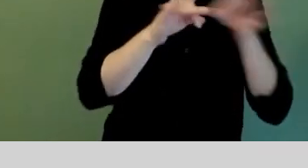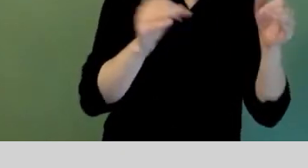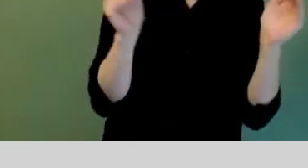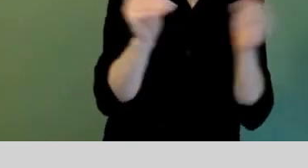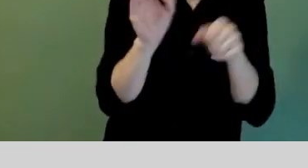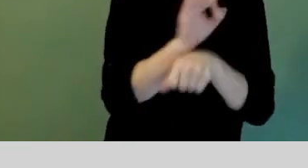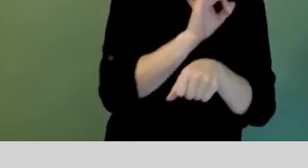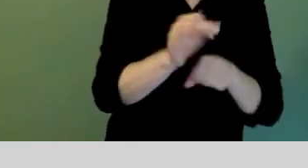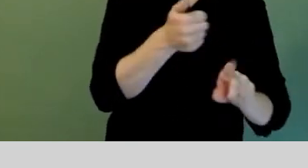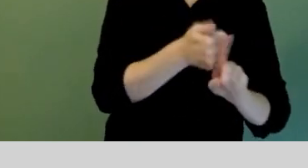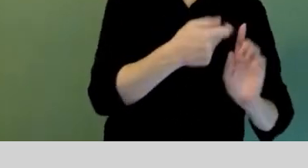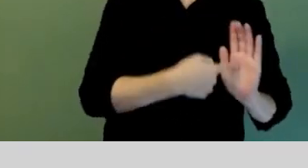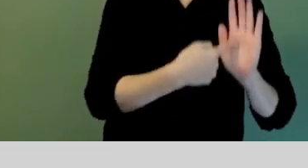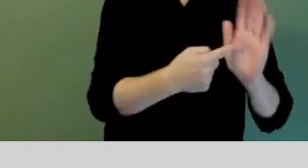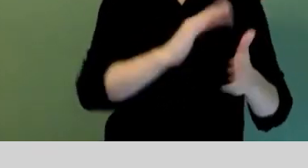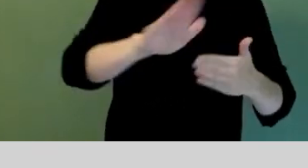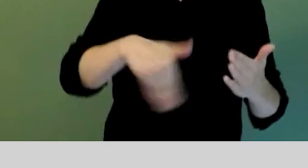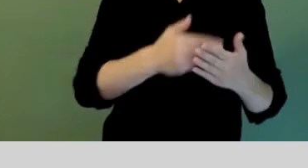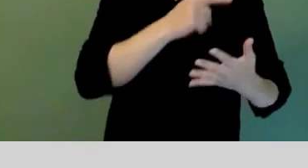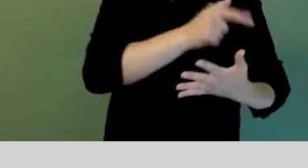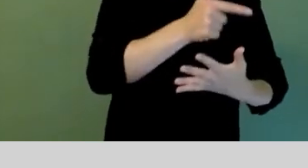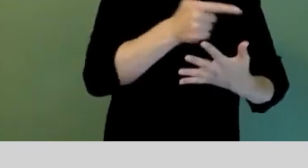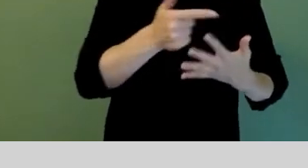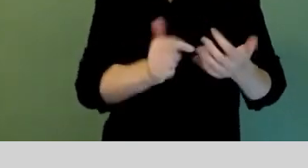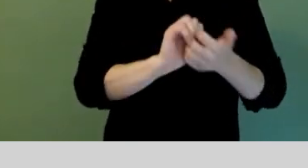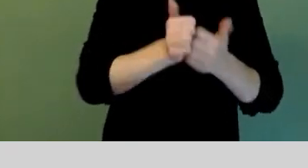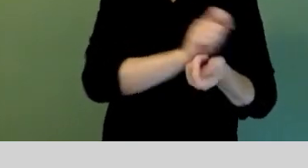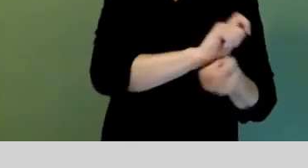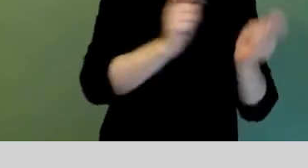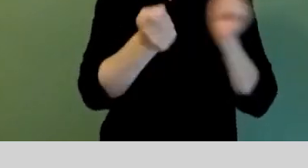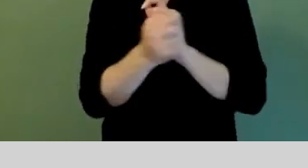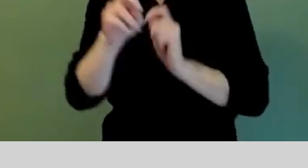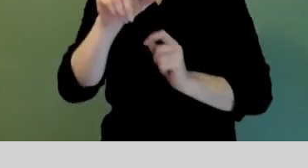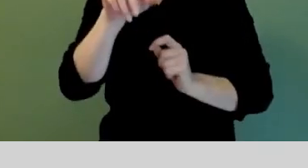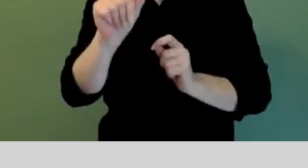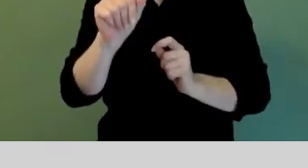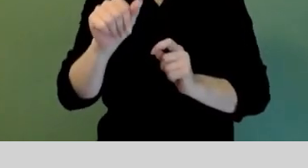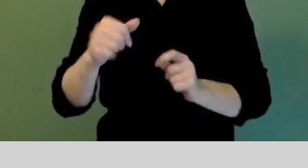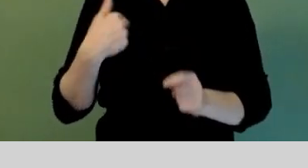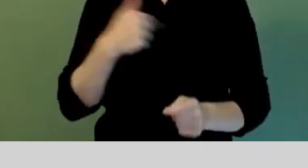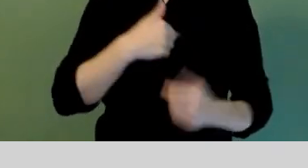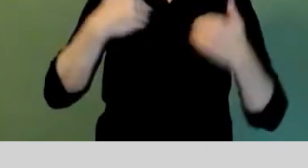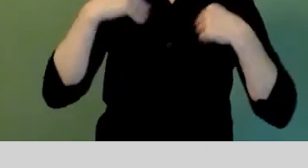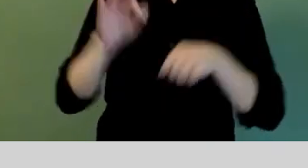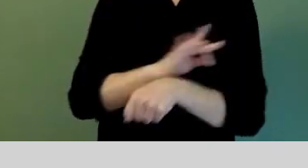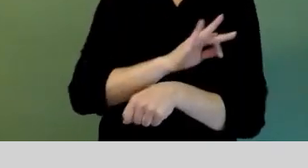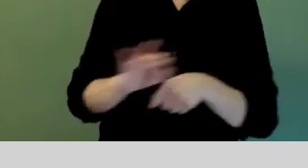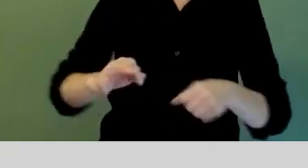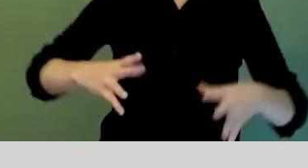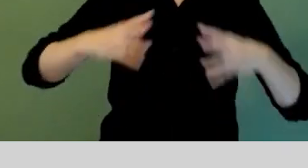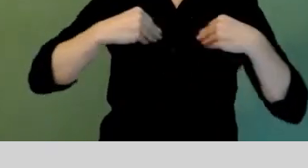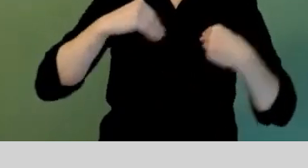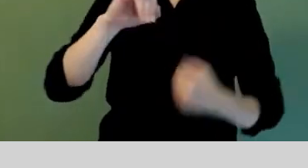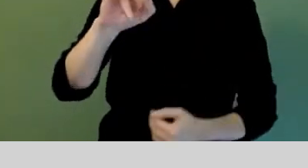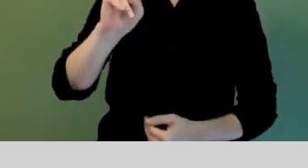in transforming our data. We say that we have a function that accepts an iterable with strings with some attributes and returns that counter of strings